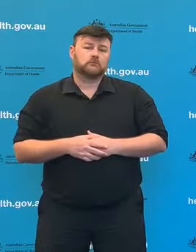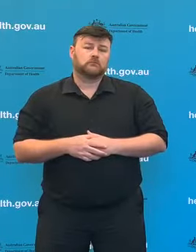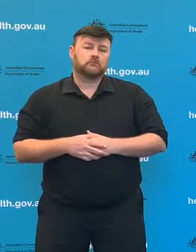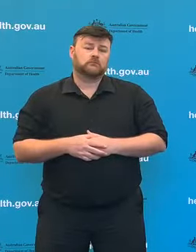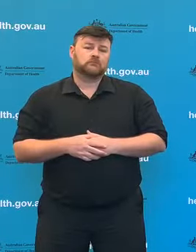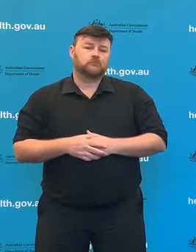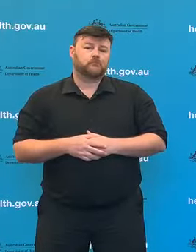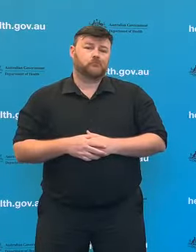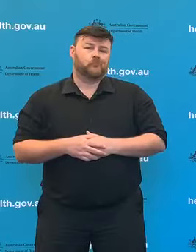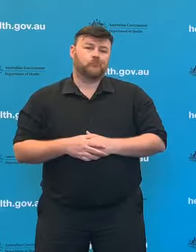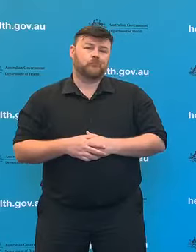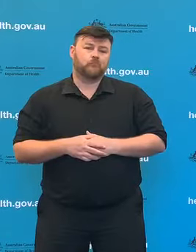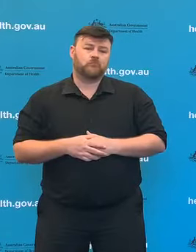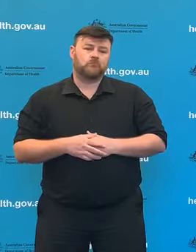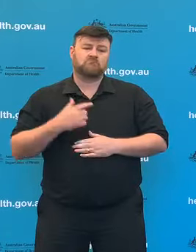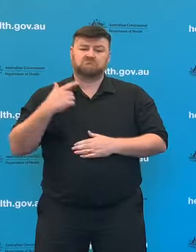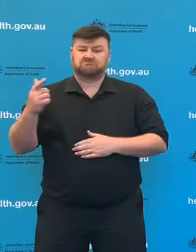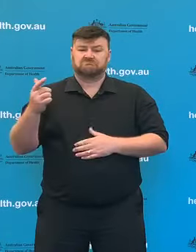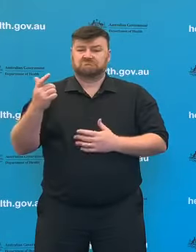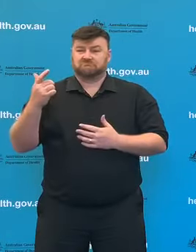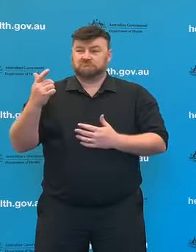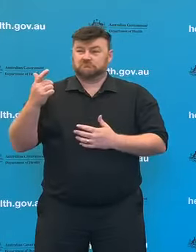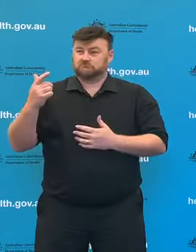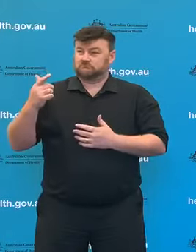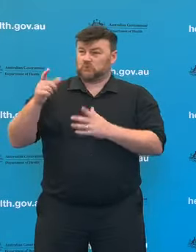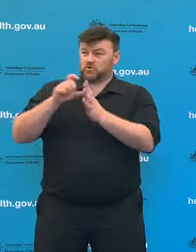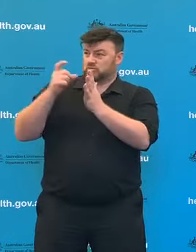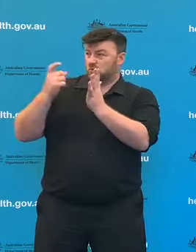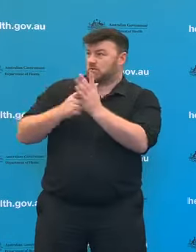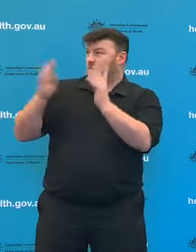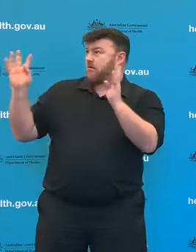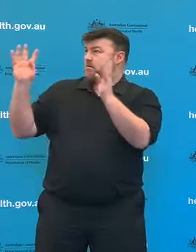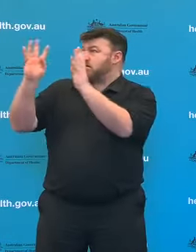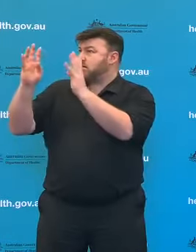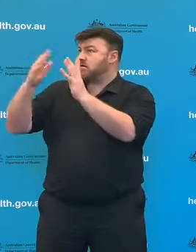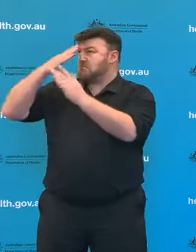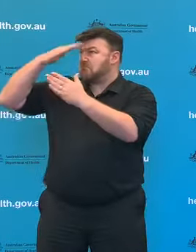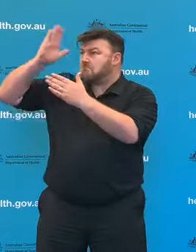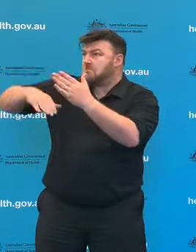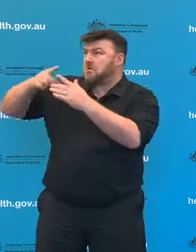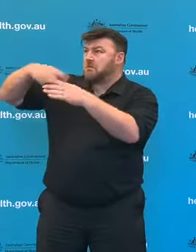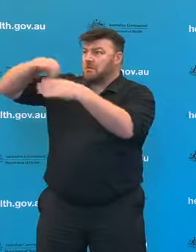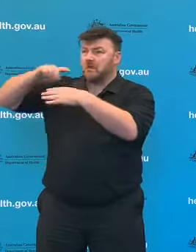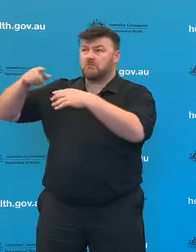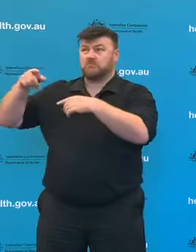aware of the AHPPC being asked for advice about whether there should have been any cessation